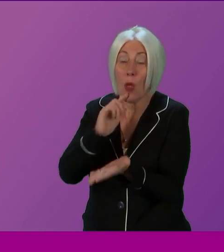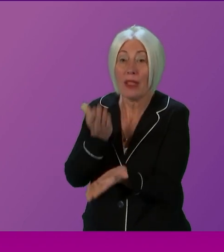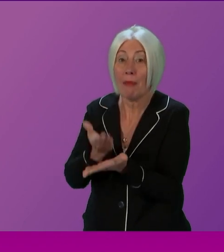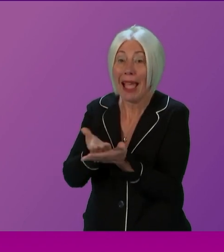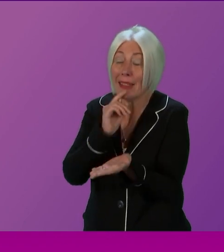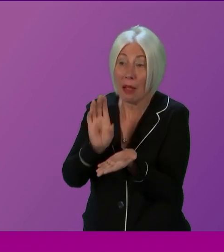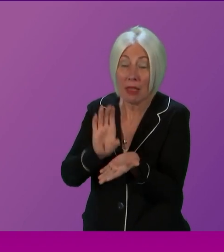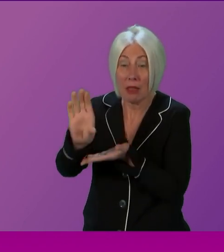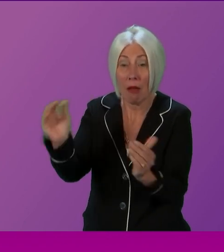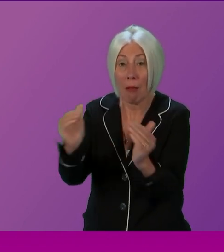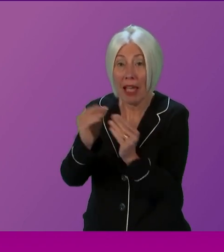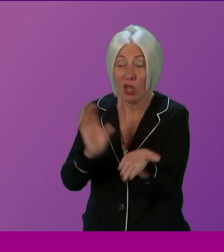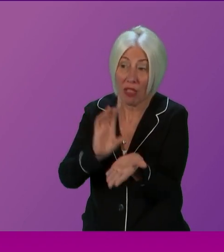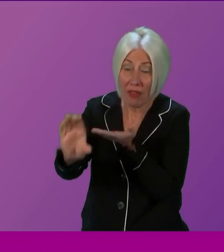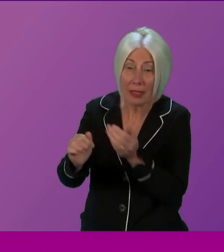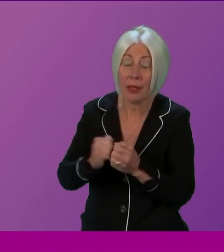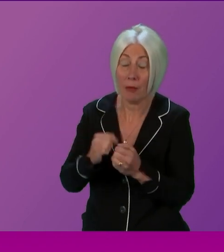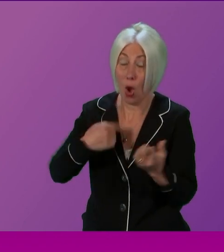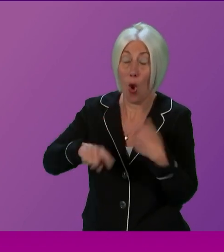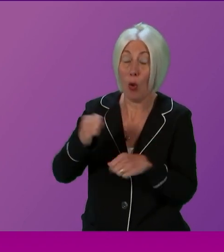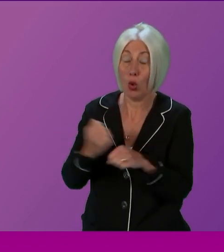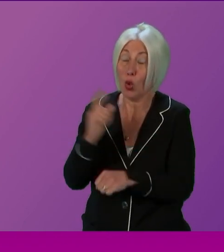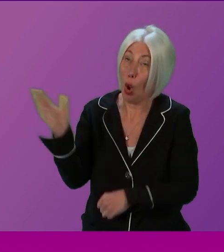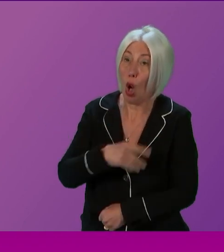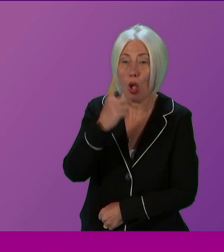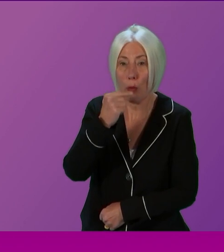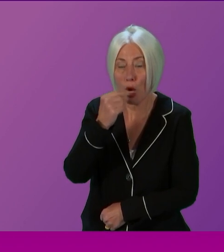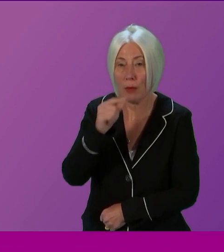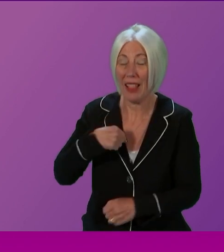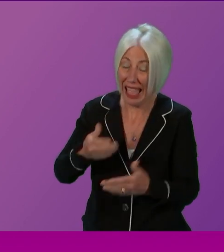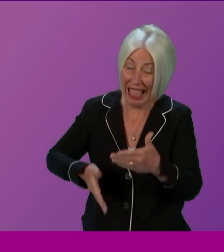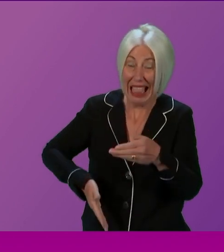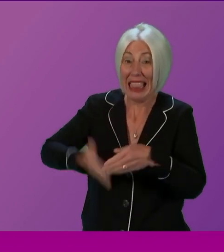We are doing, and will continue to do, everything that we can within our limited devolved powers,